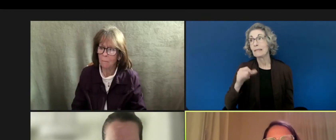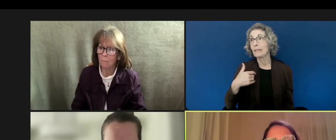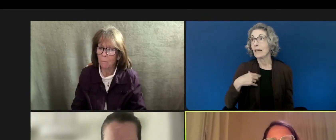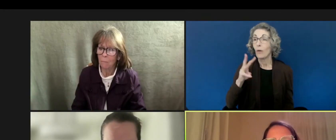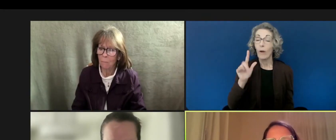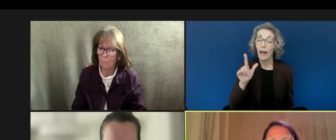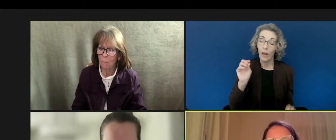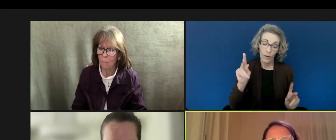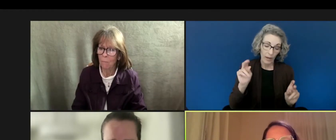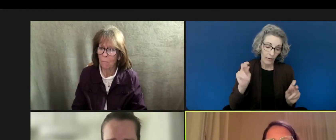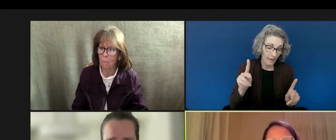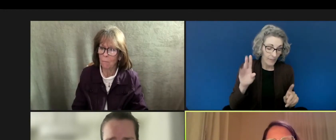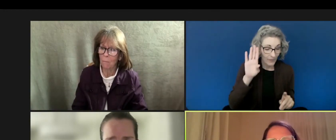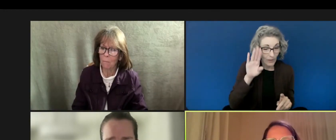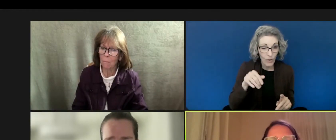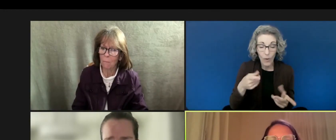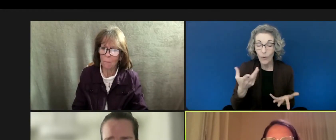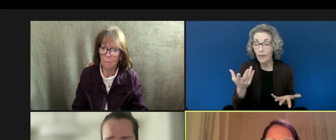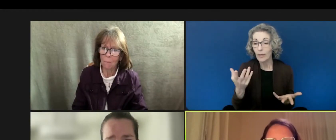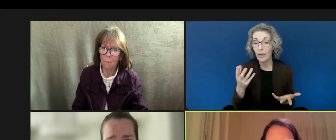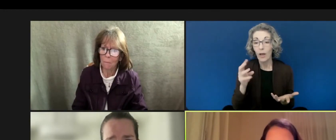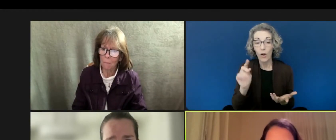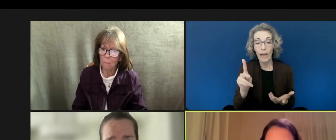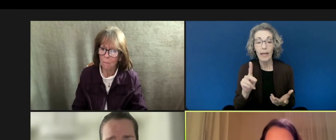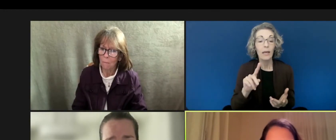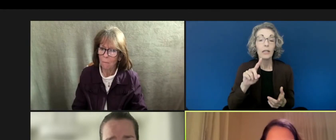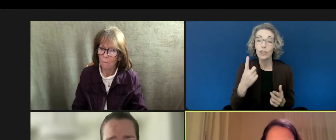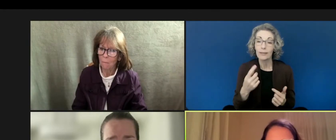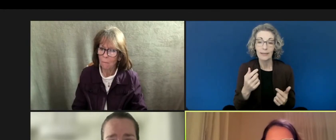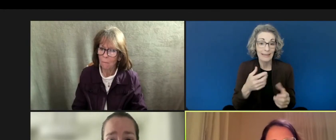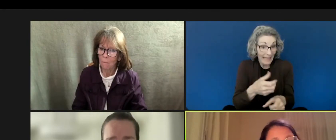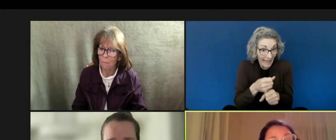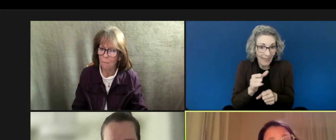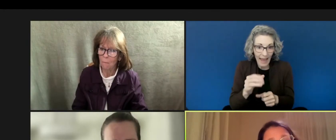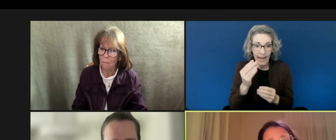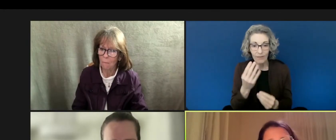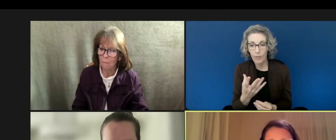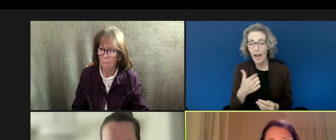Okay, let's just grab information, I feel like such a jerk,